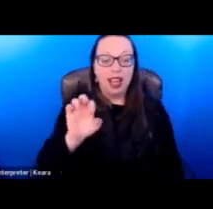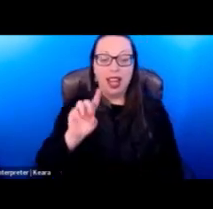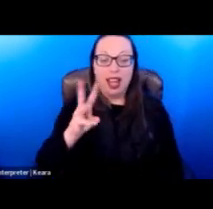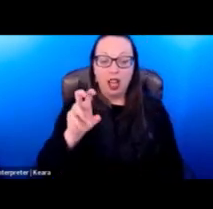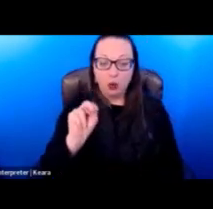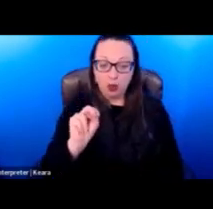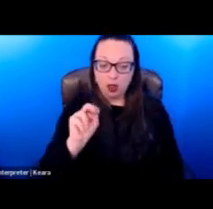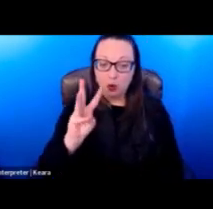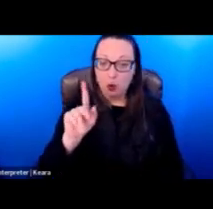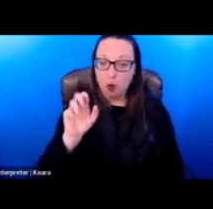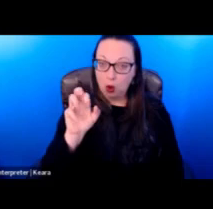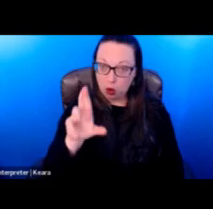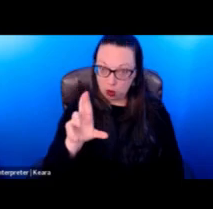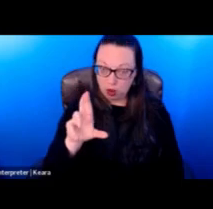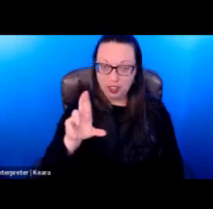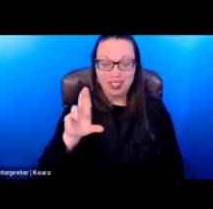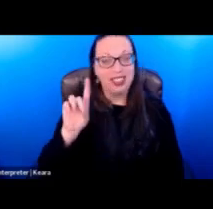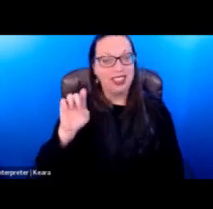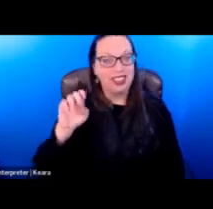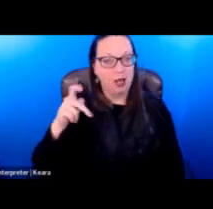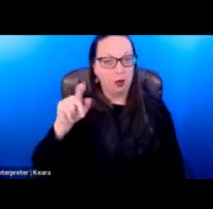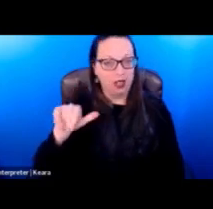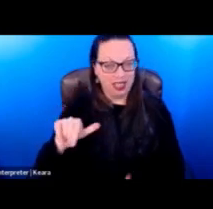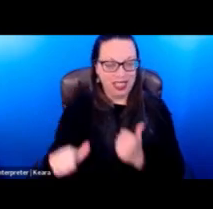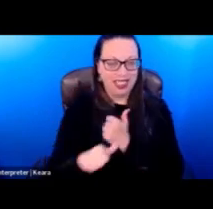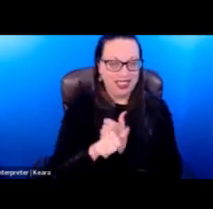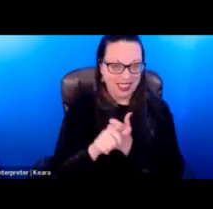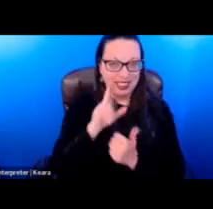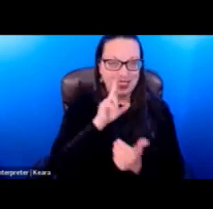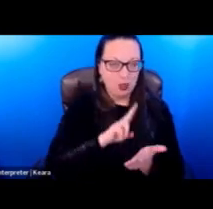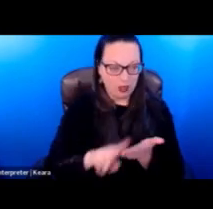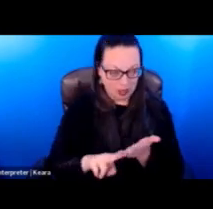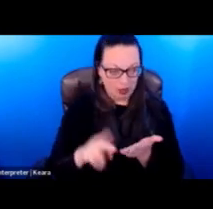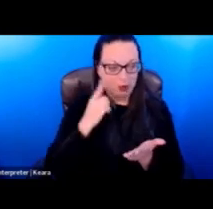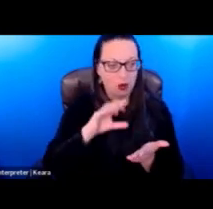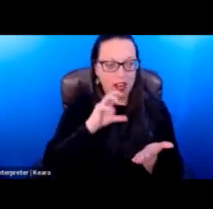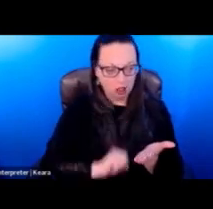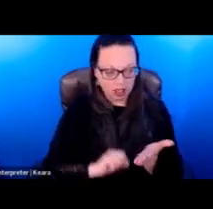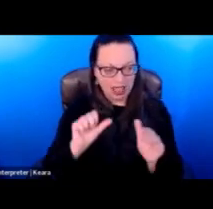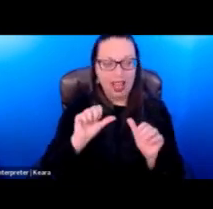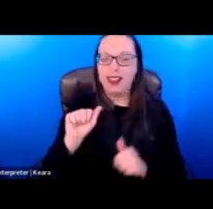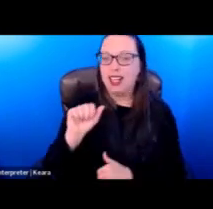Secretary for Aging Administration for coming at the Administration for Community Living. And then Dr. John